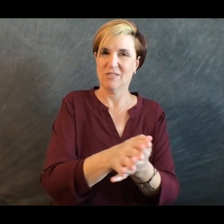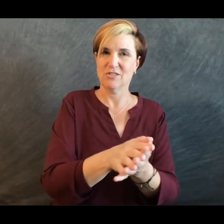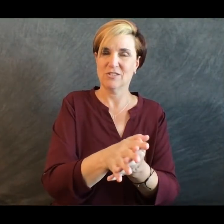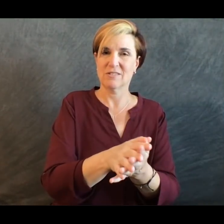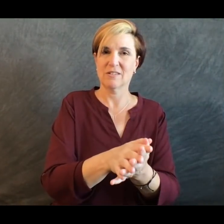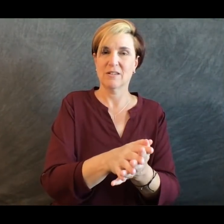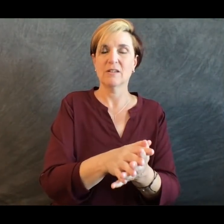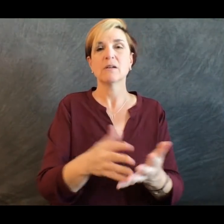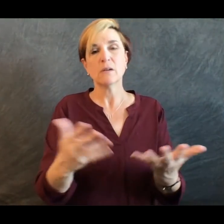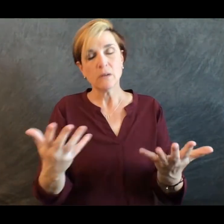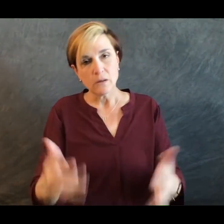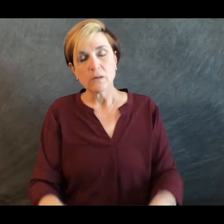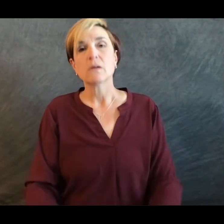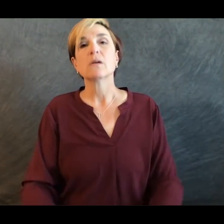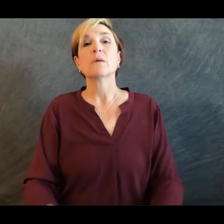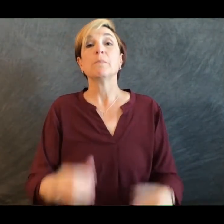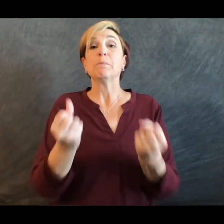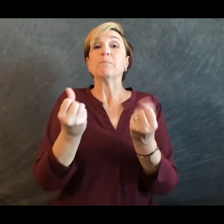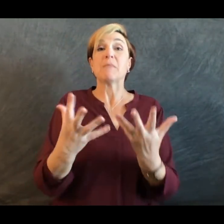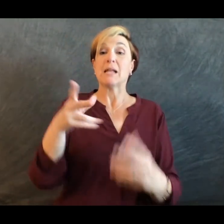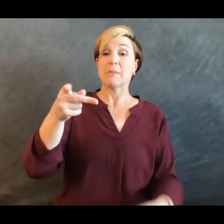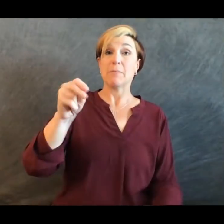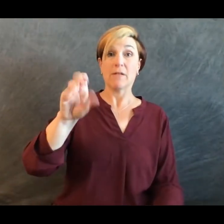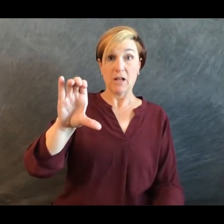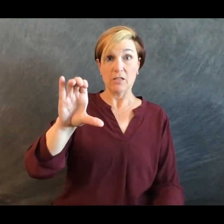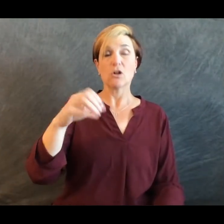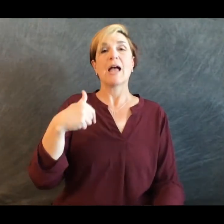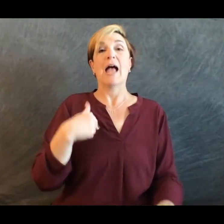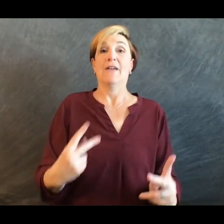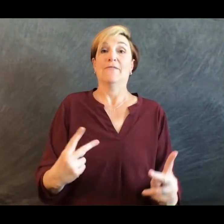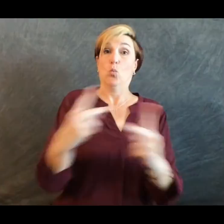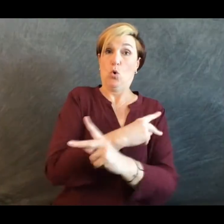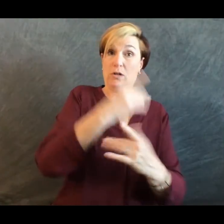complications from it but let me be crystal clear we do not think people of